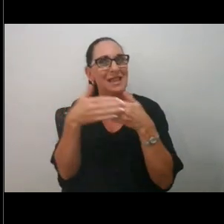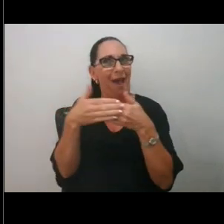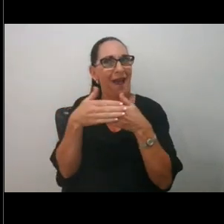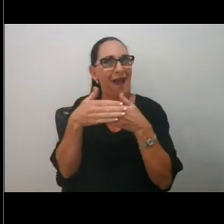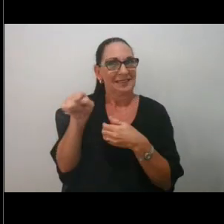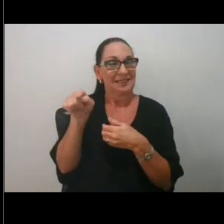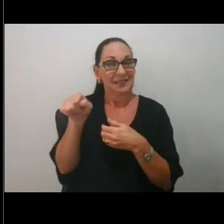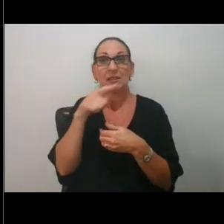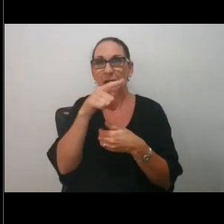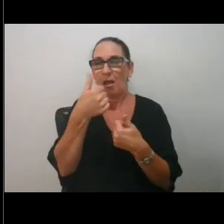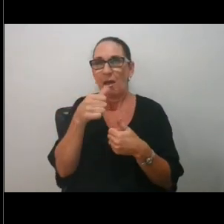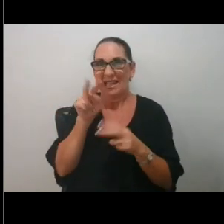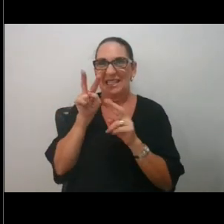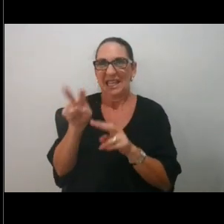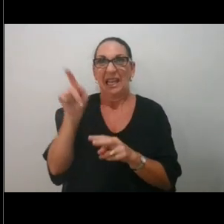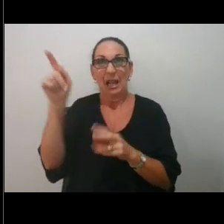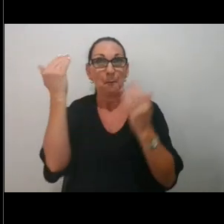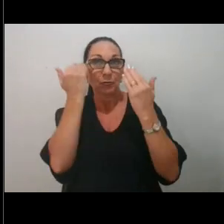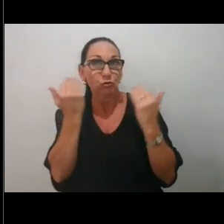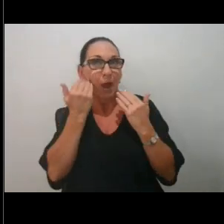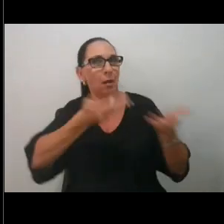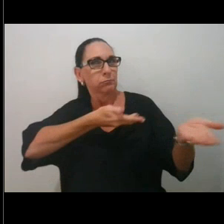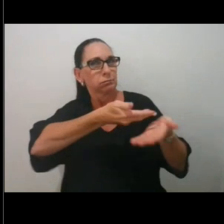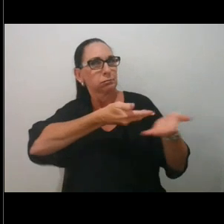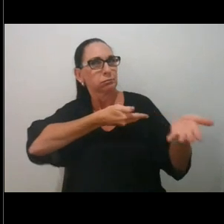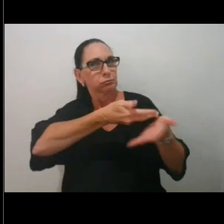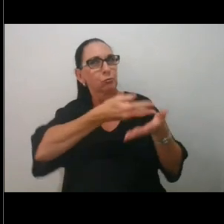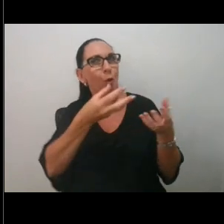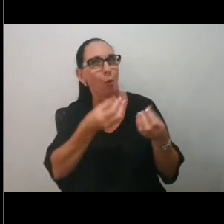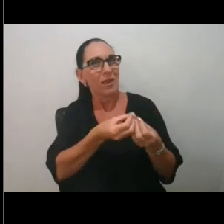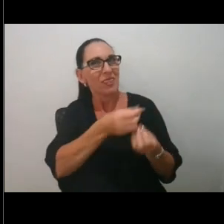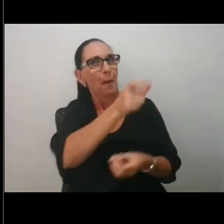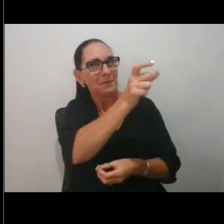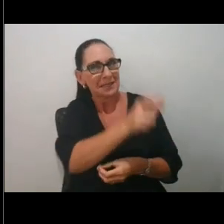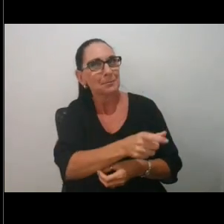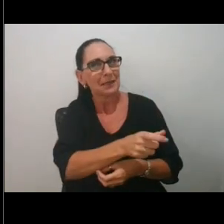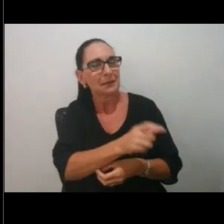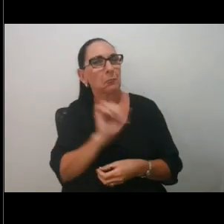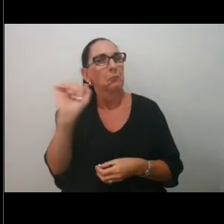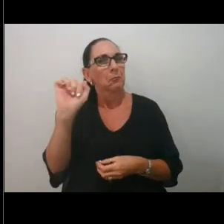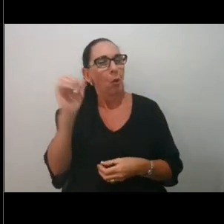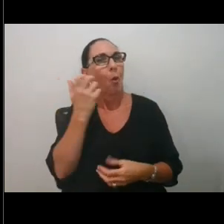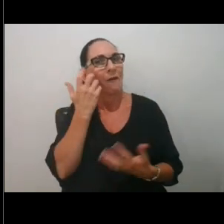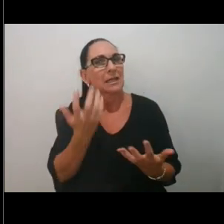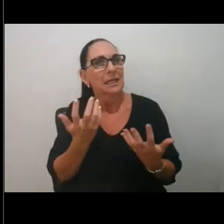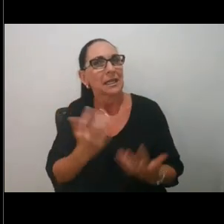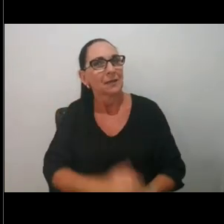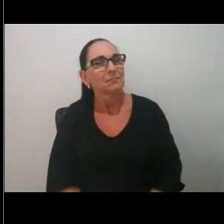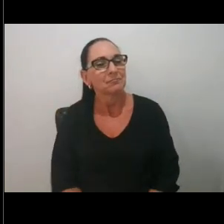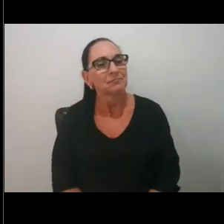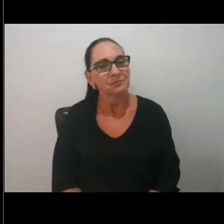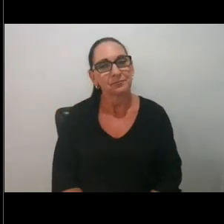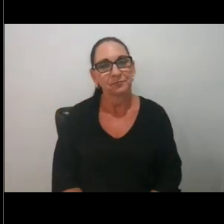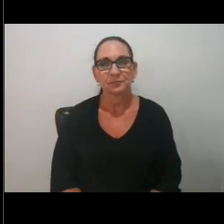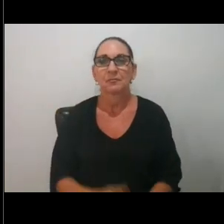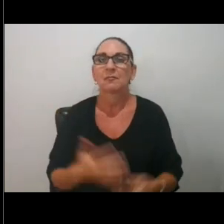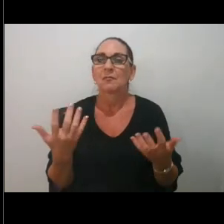the magistrates do when they're speaking to the participants so our progress reports uh come at